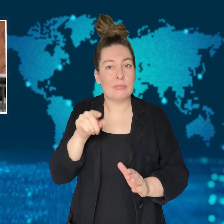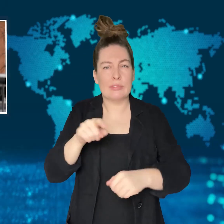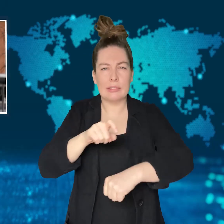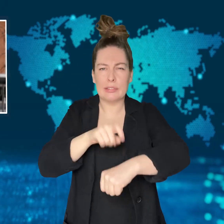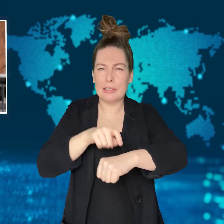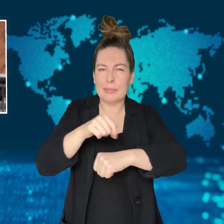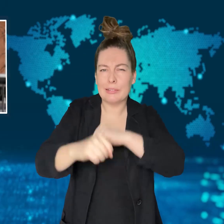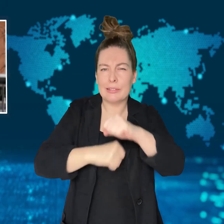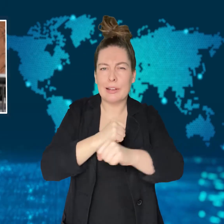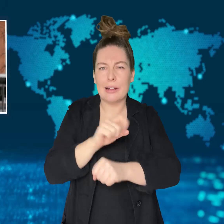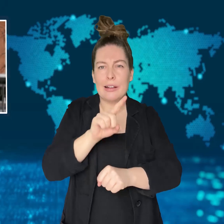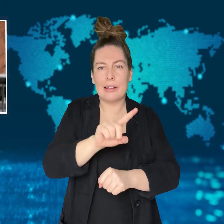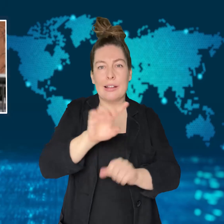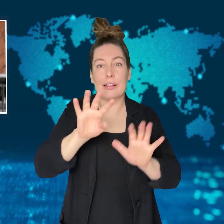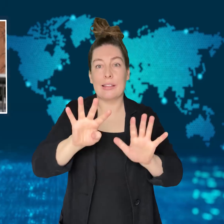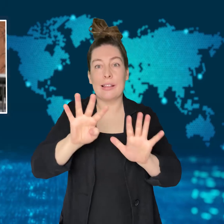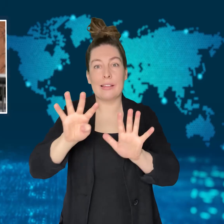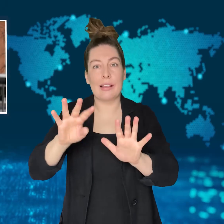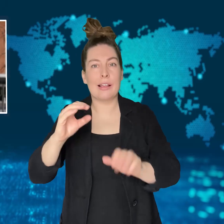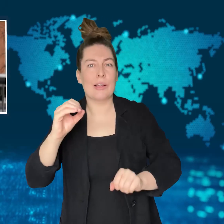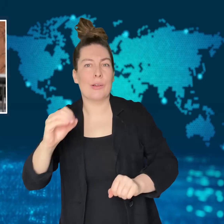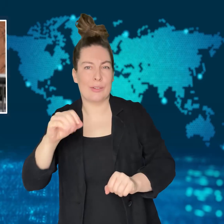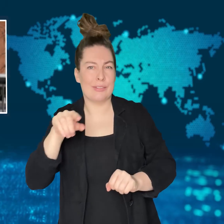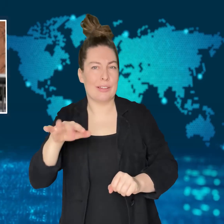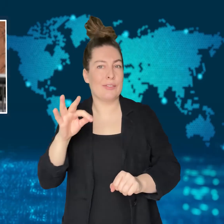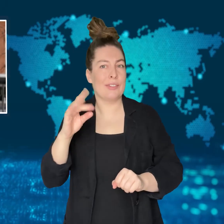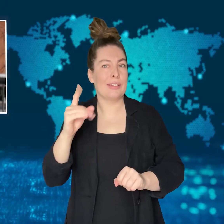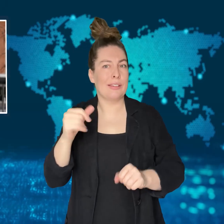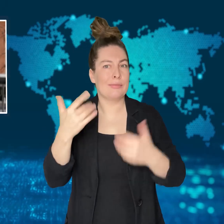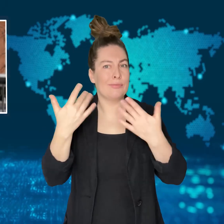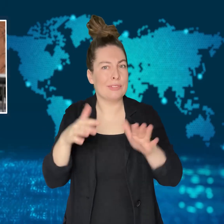Many said that the move is long overdue,